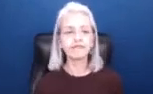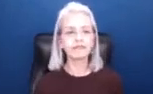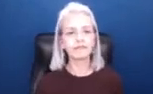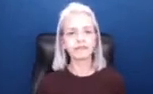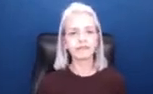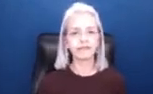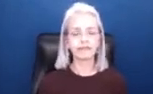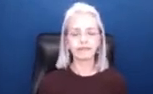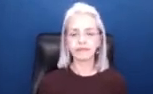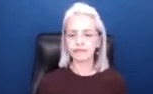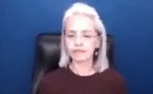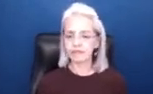scrolling through here.